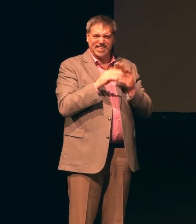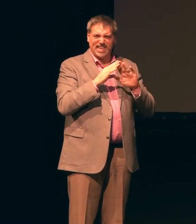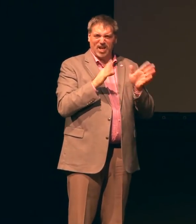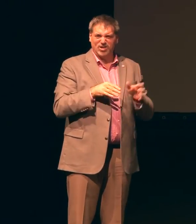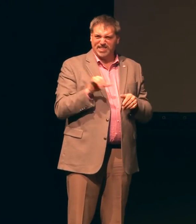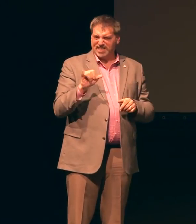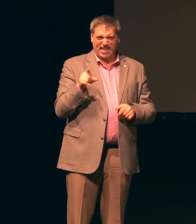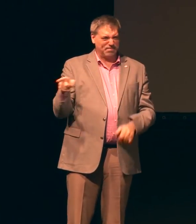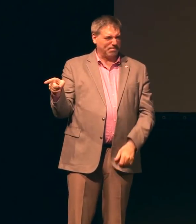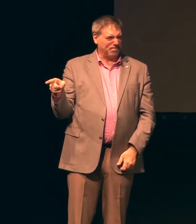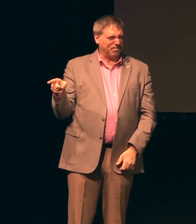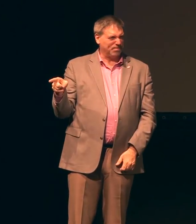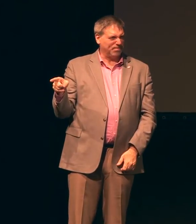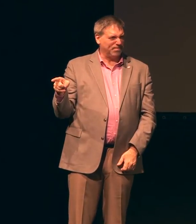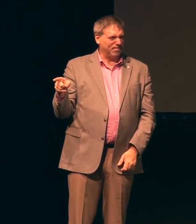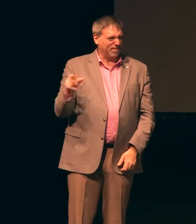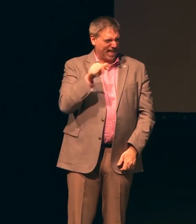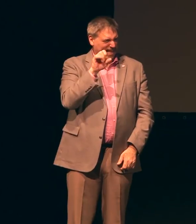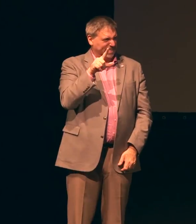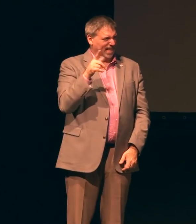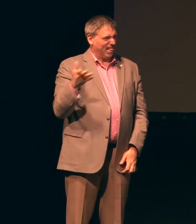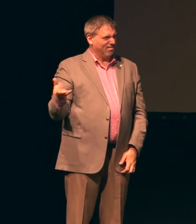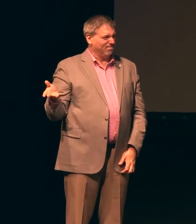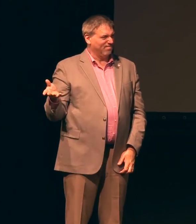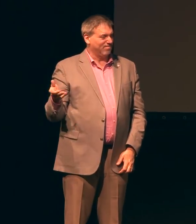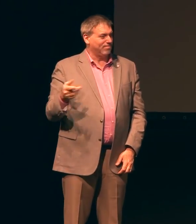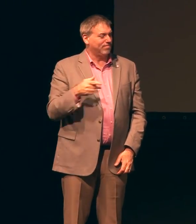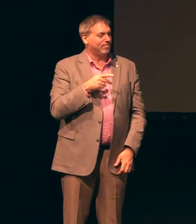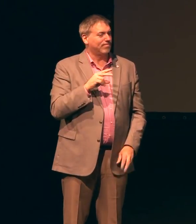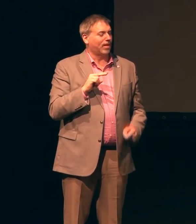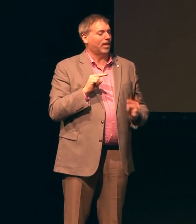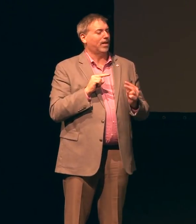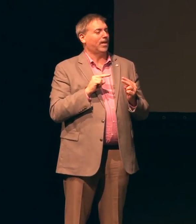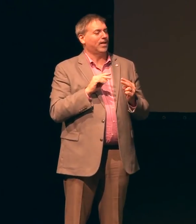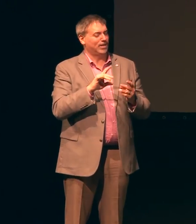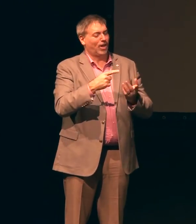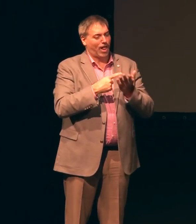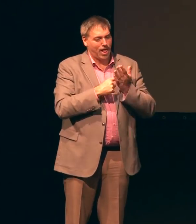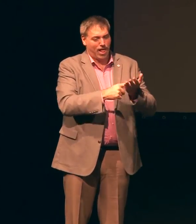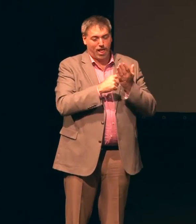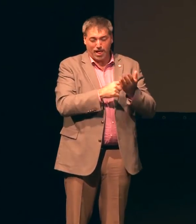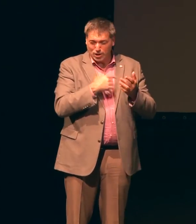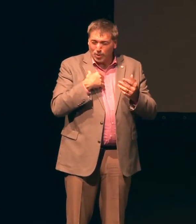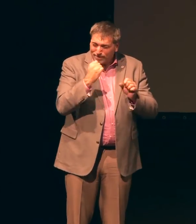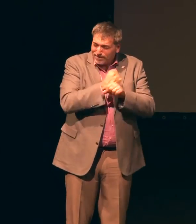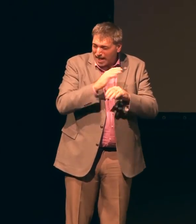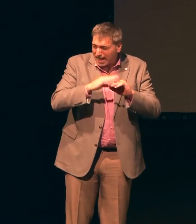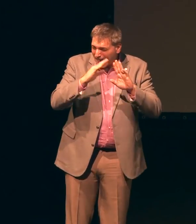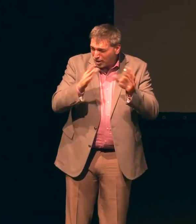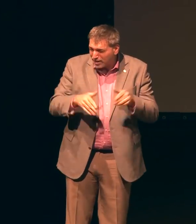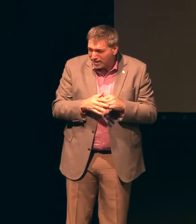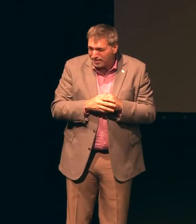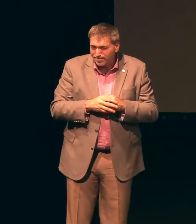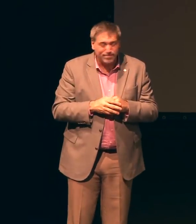share their language and culture together and the same with ASL. So we continue to fight with